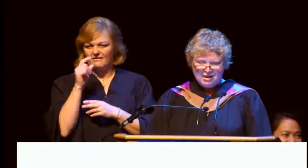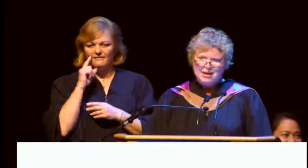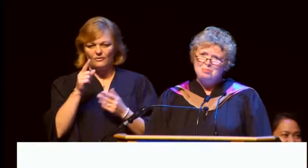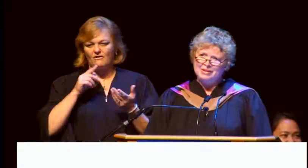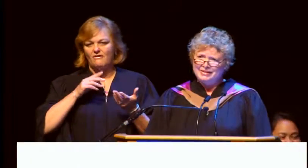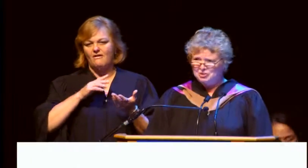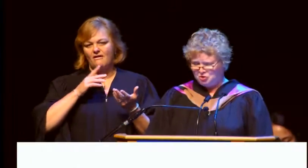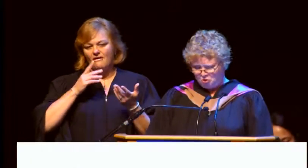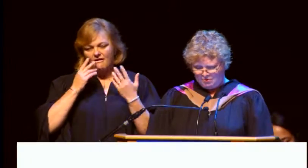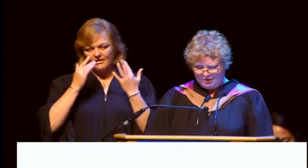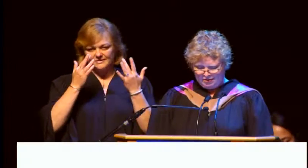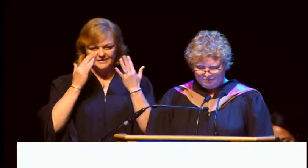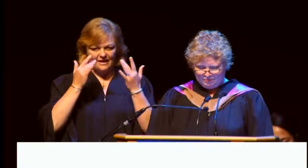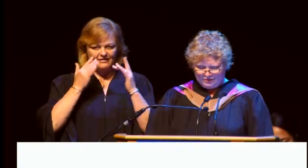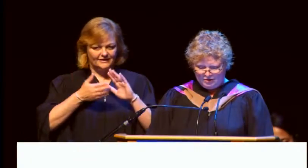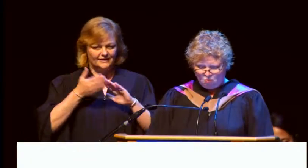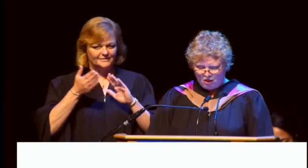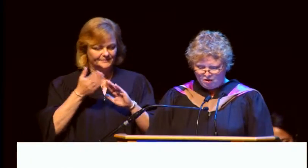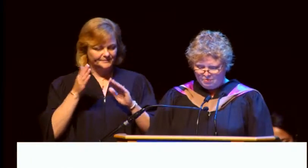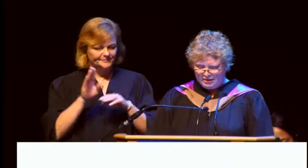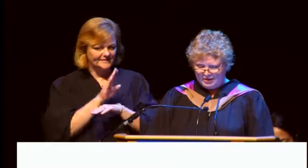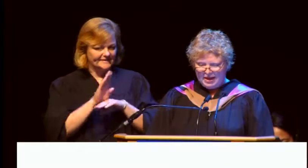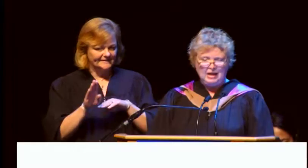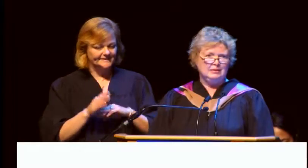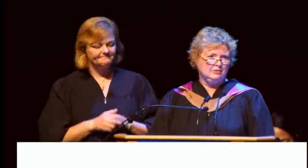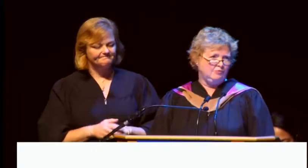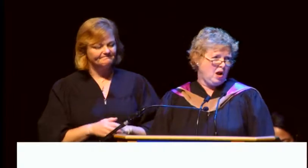PLEASE JOIN ME IN WELCOMING ALISON FRYER.